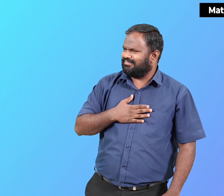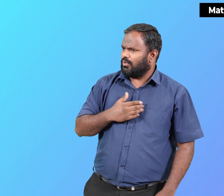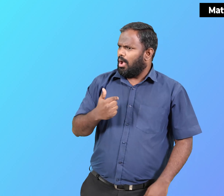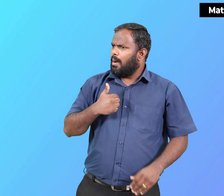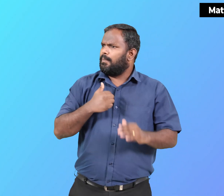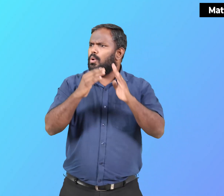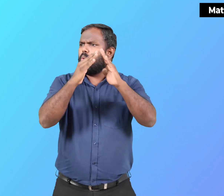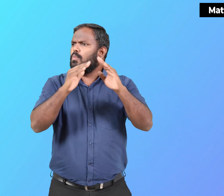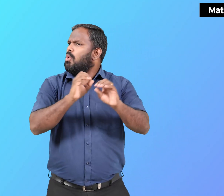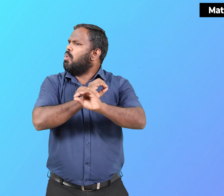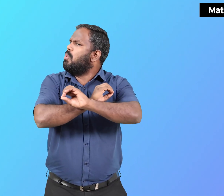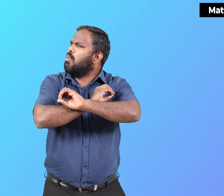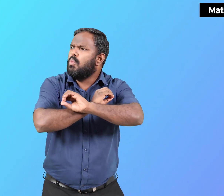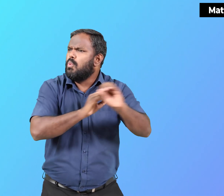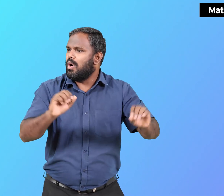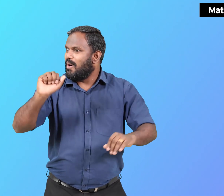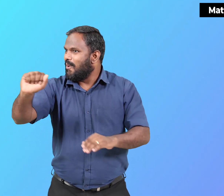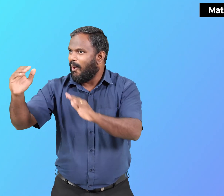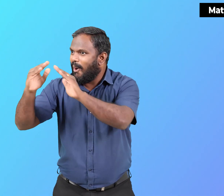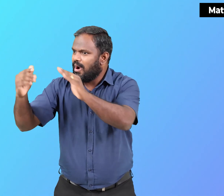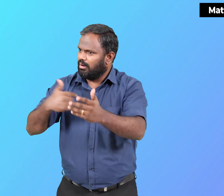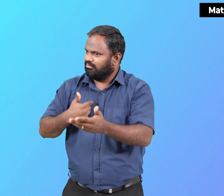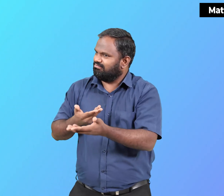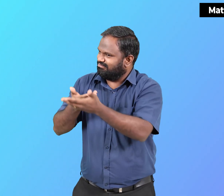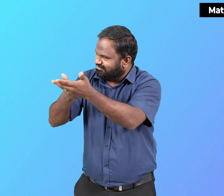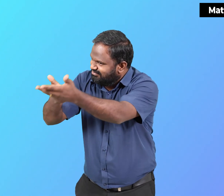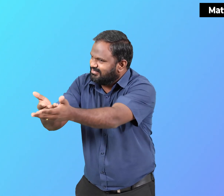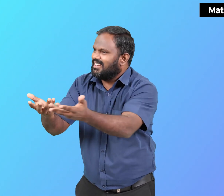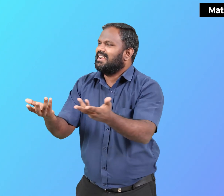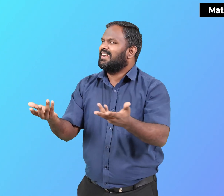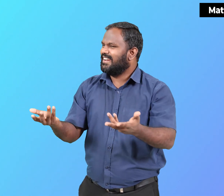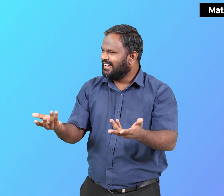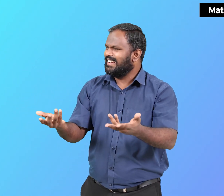When I had no place to stay, you welcomed me into your home.